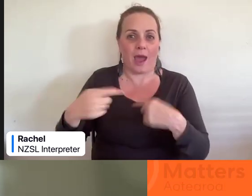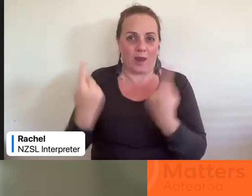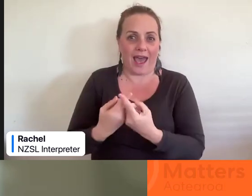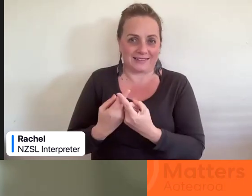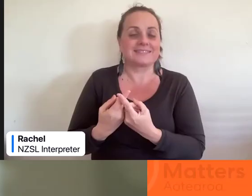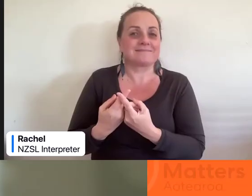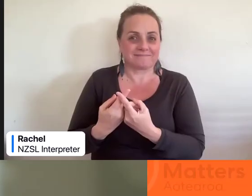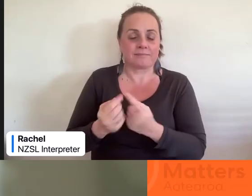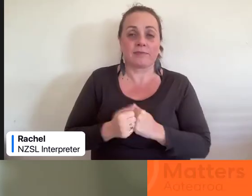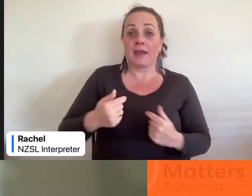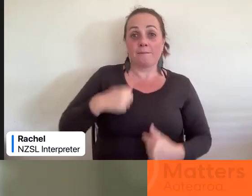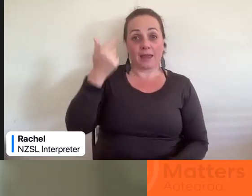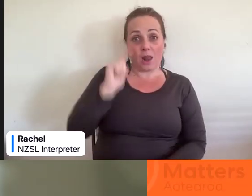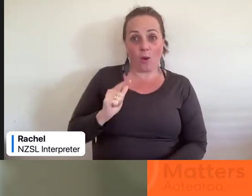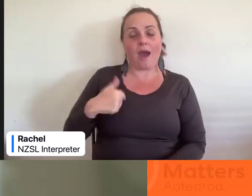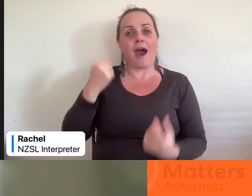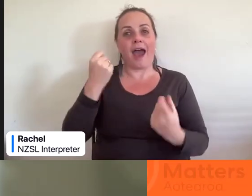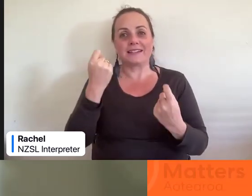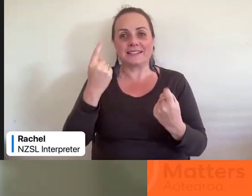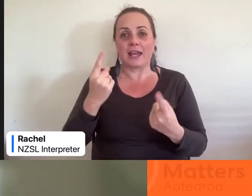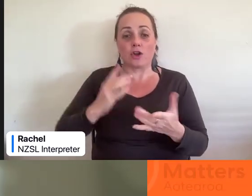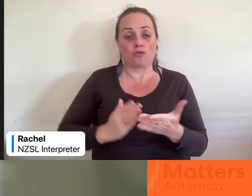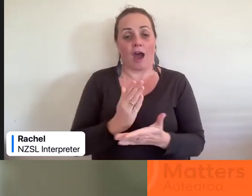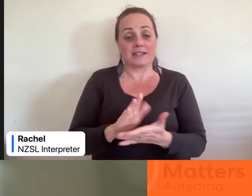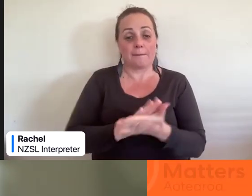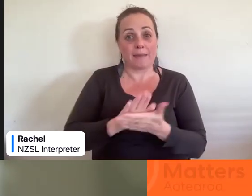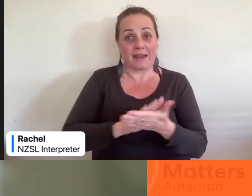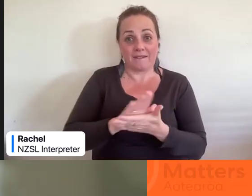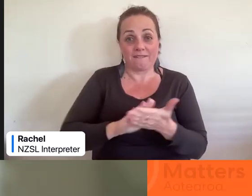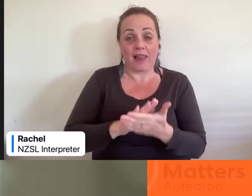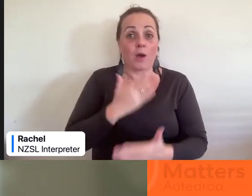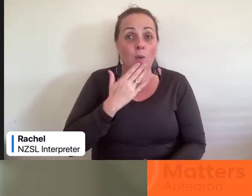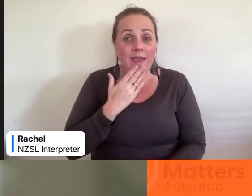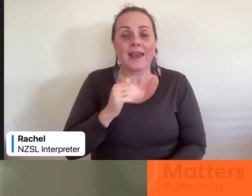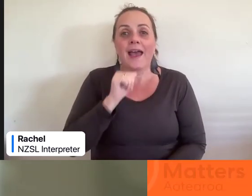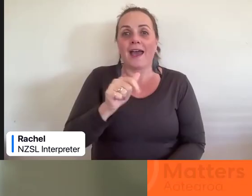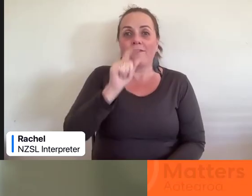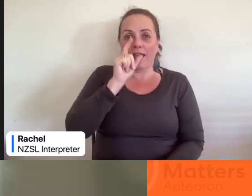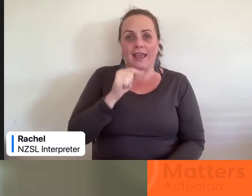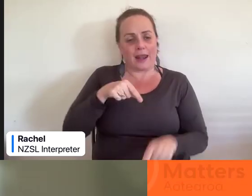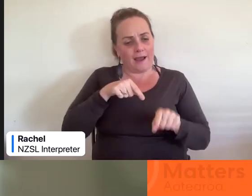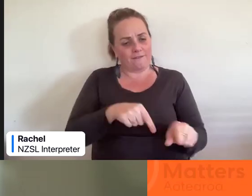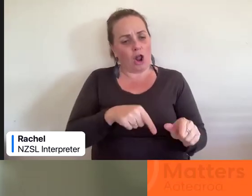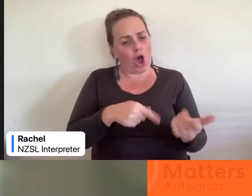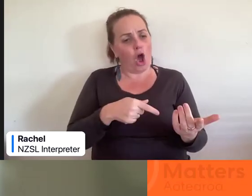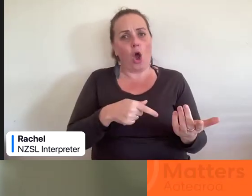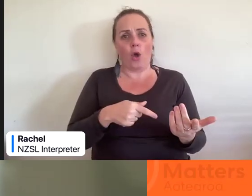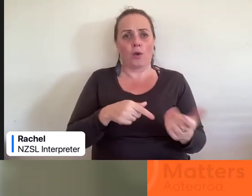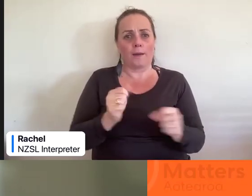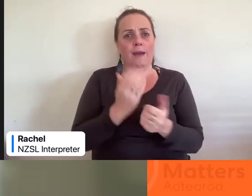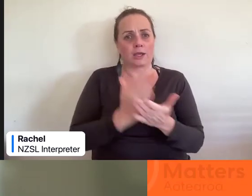I understand that rights only have meaning if they can be exercised. As a disabled Māori woman,